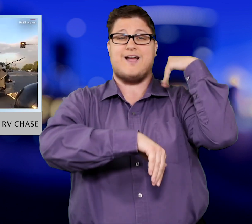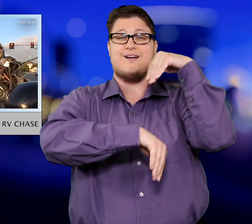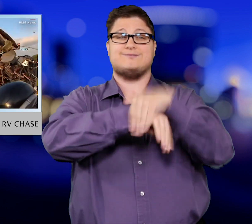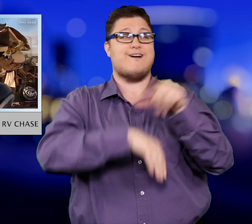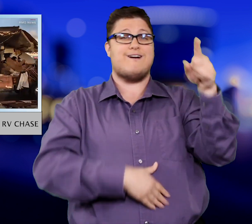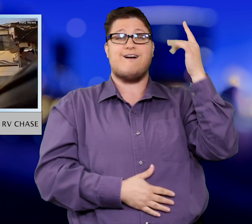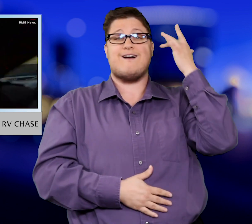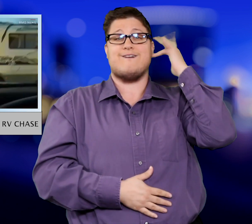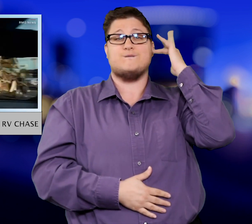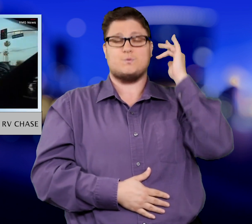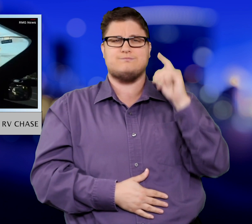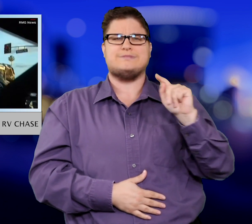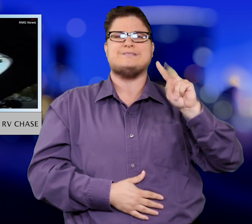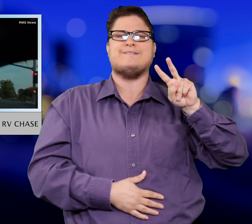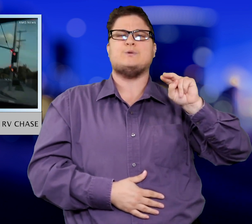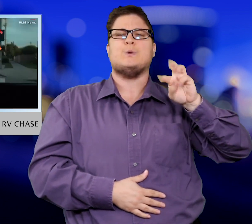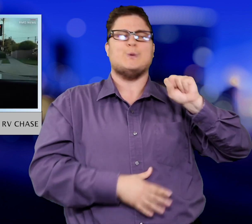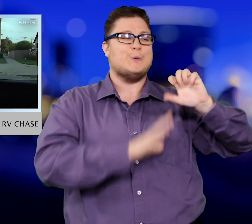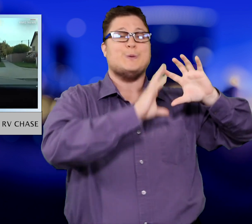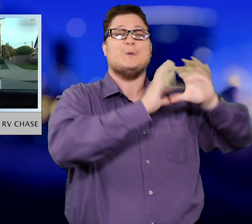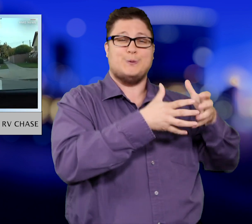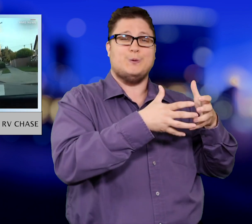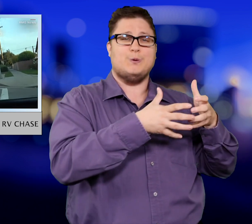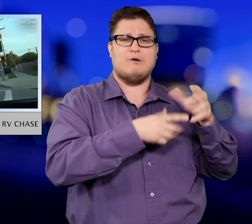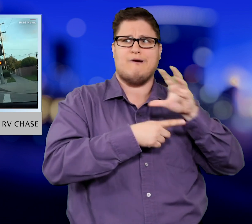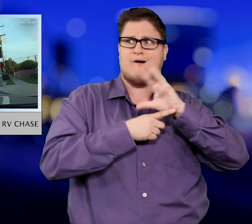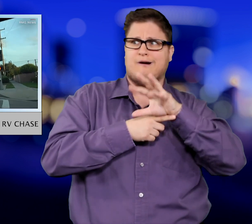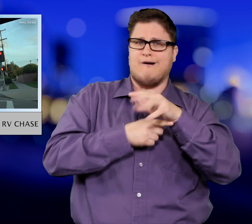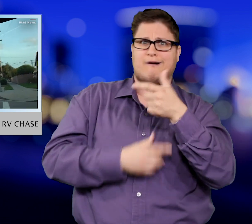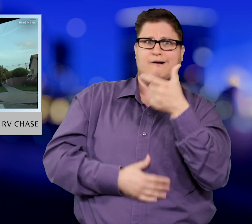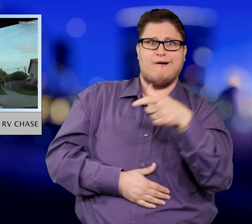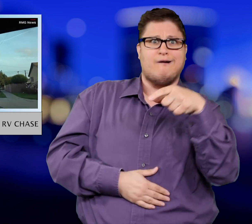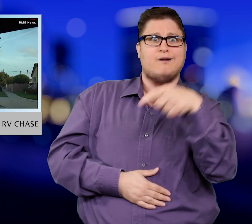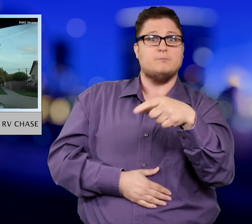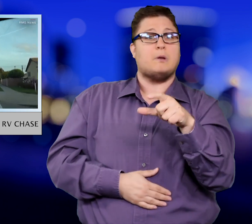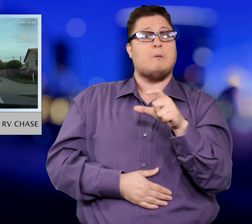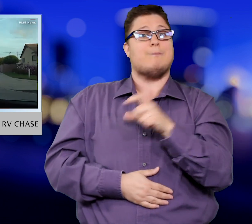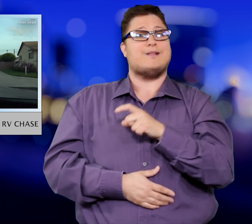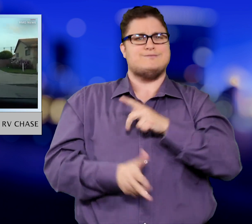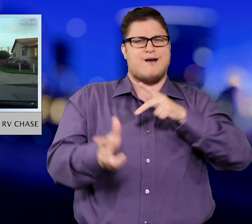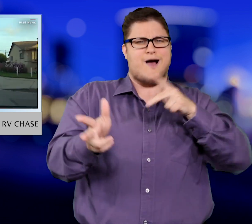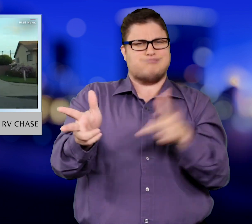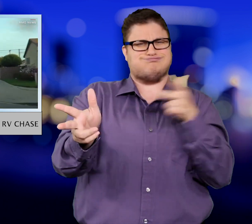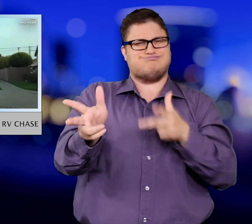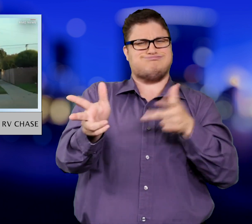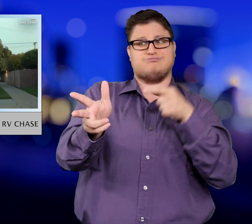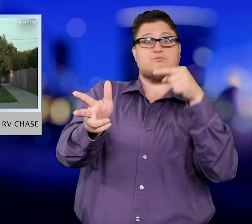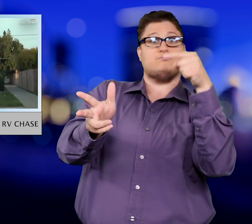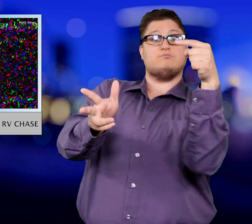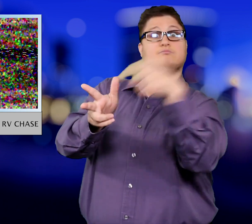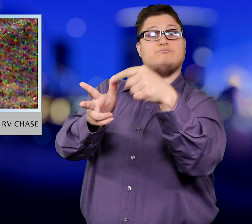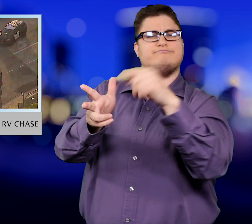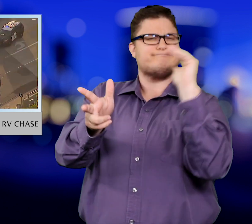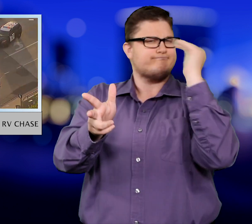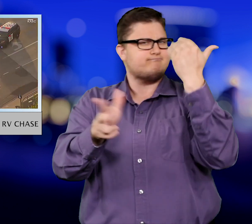Last night television news crews watched as